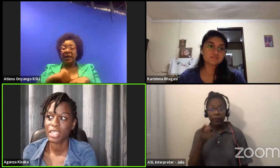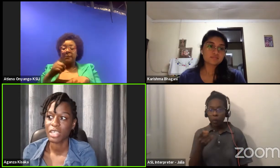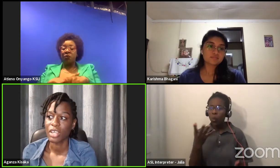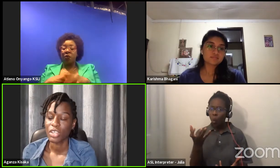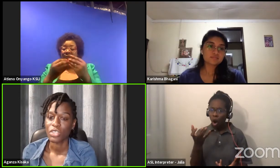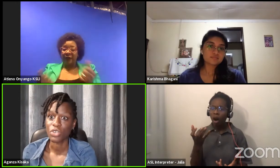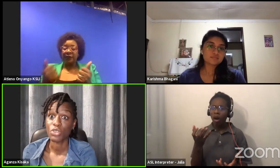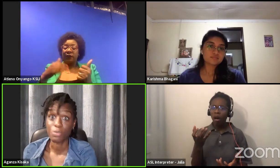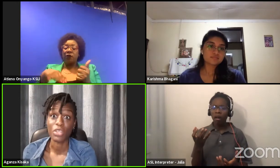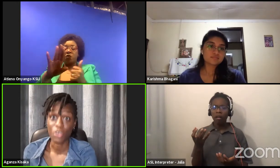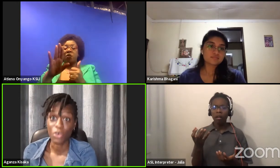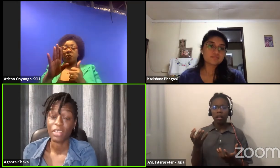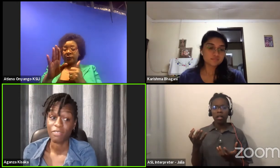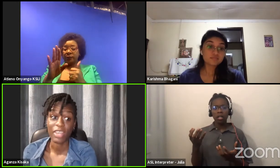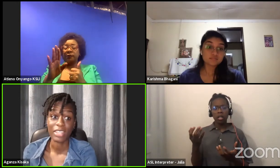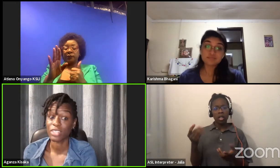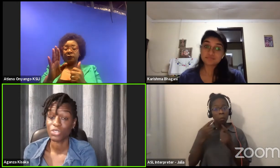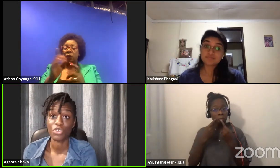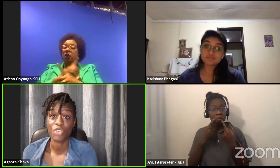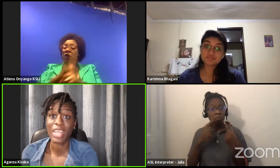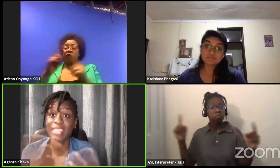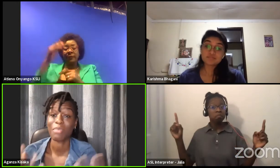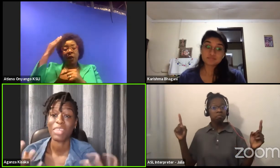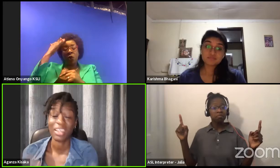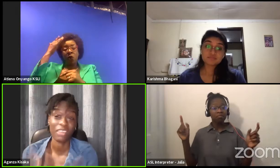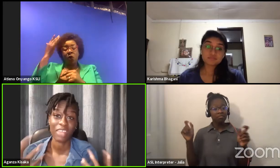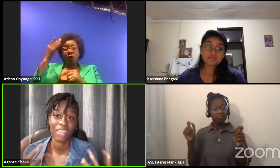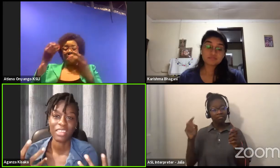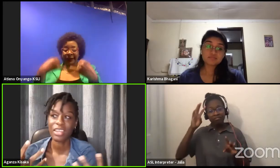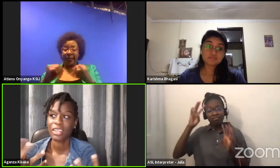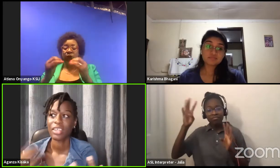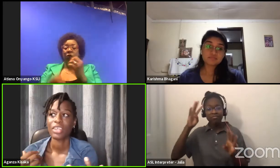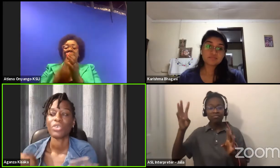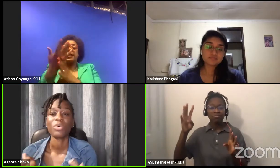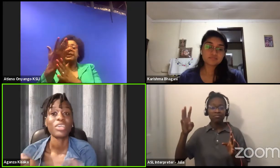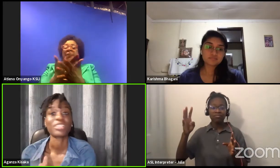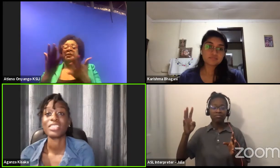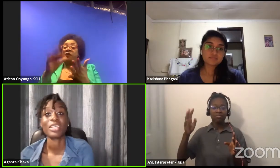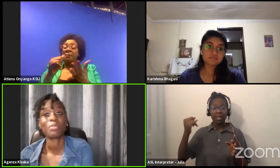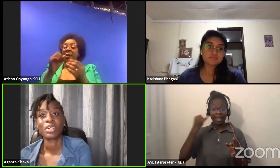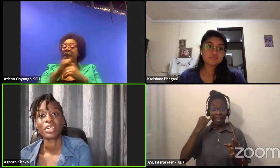you know, to be known and fighting to create something out of nothing, your work is deeper,